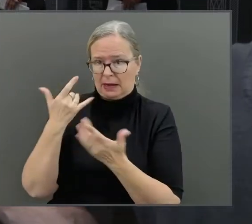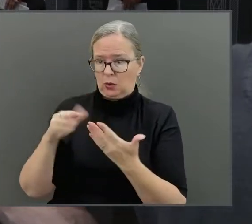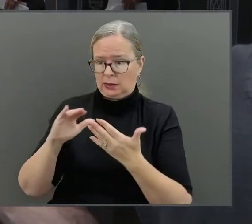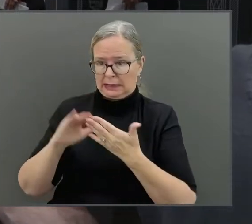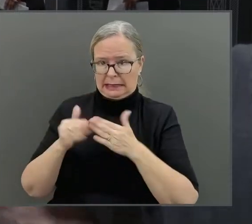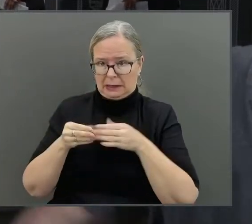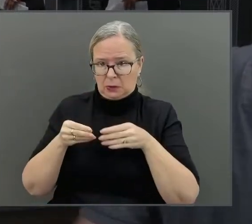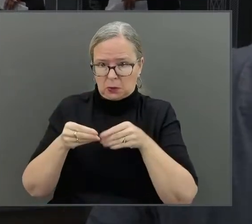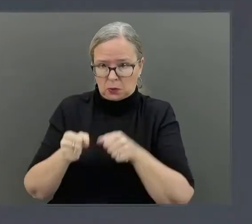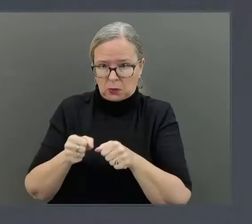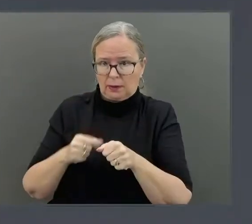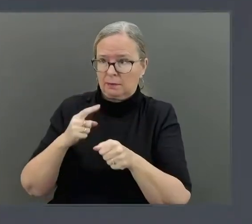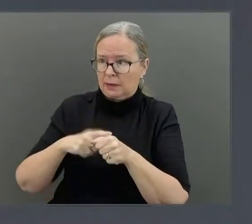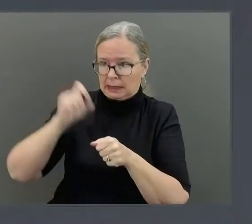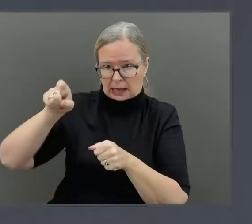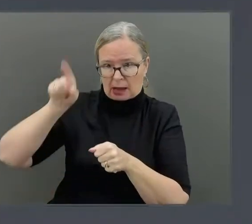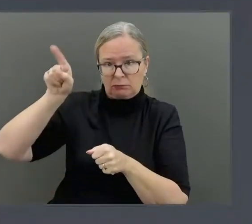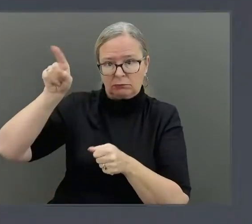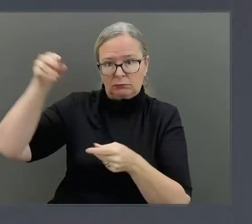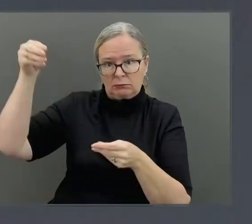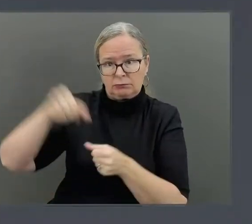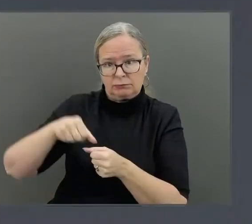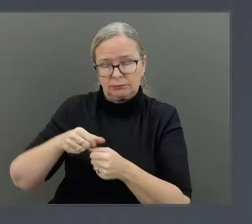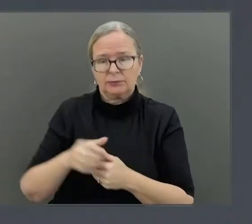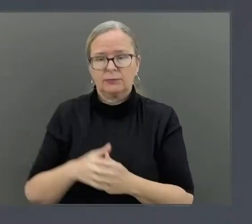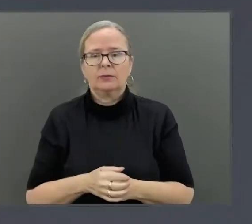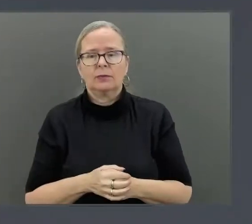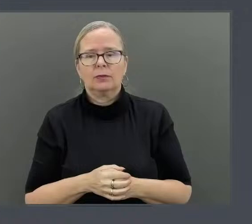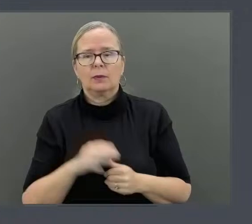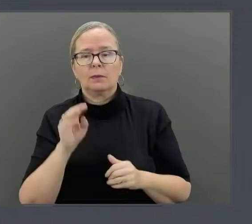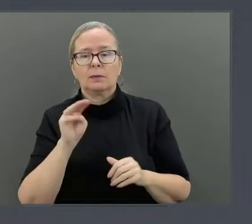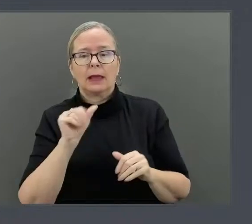give you a figure but the fact of the matter is that everything is moving so quickly and there